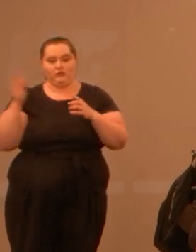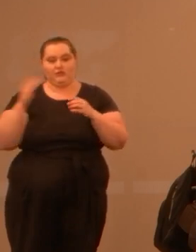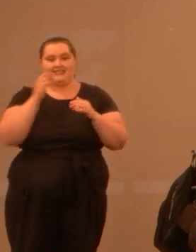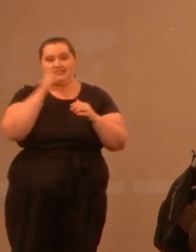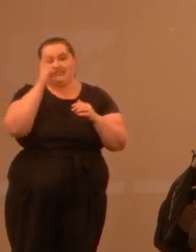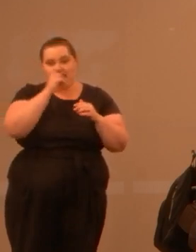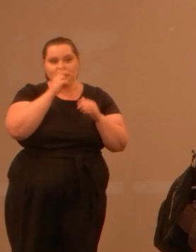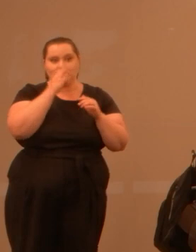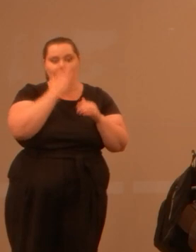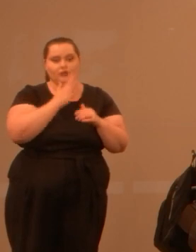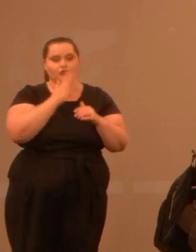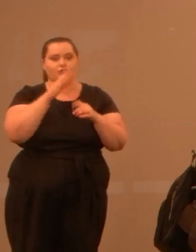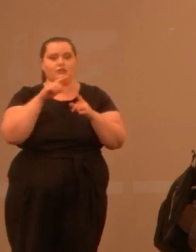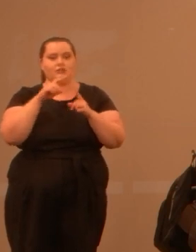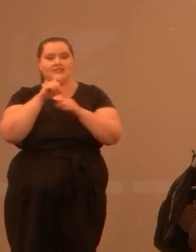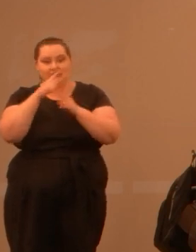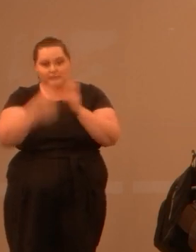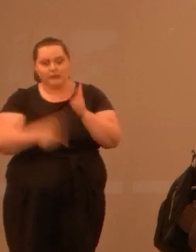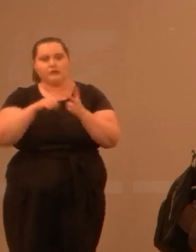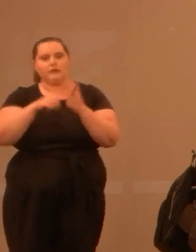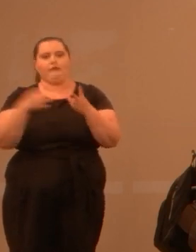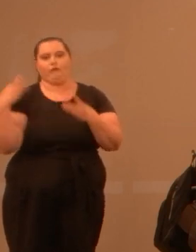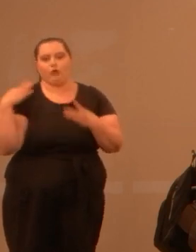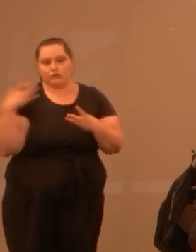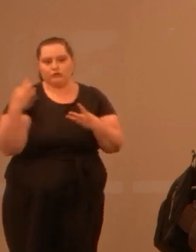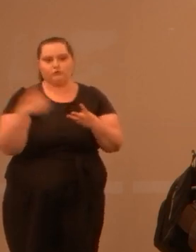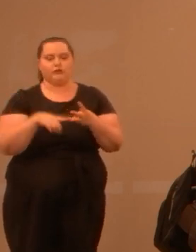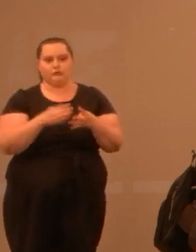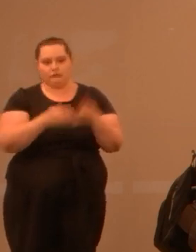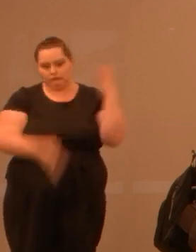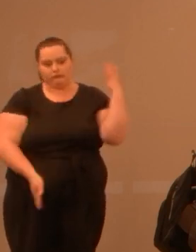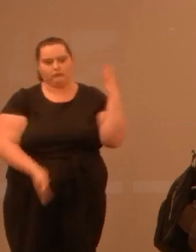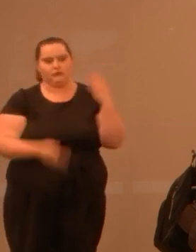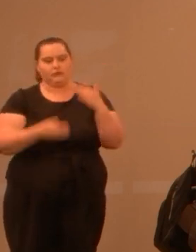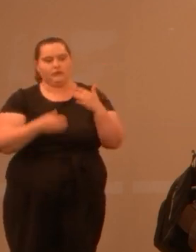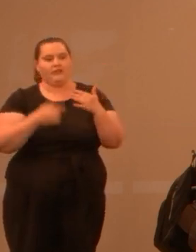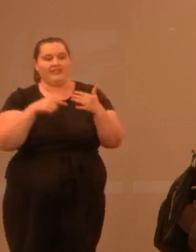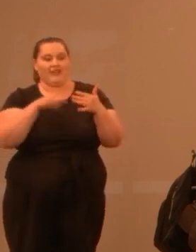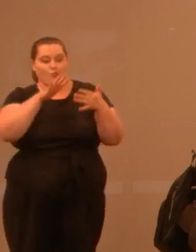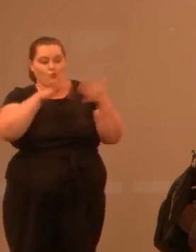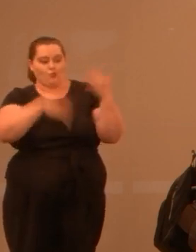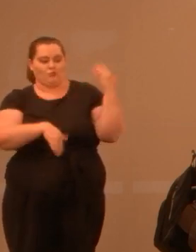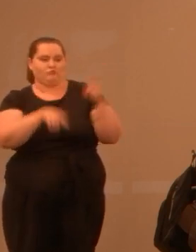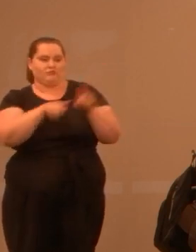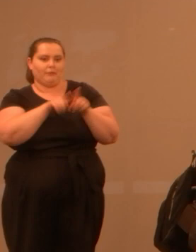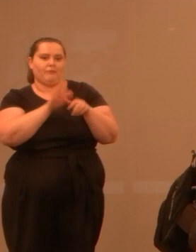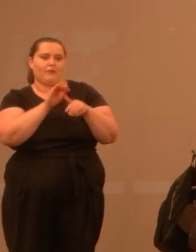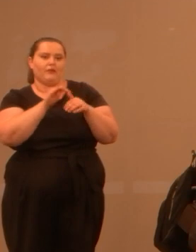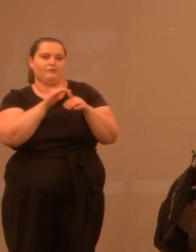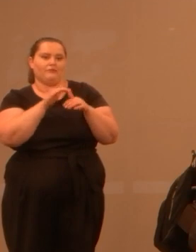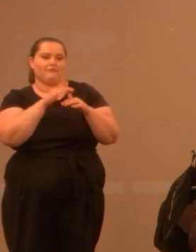Disability, Volunteering and they are all about people. Everything we do at the end